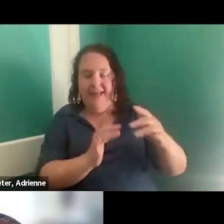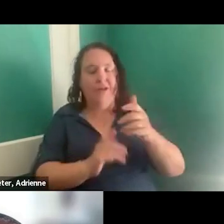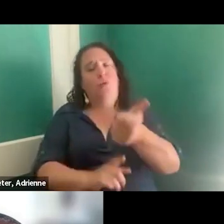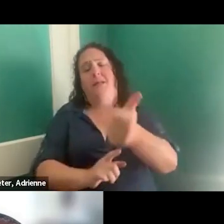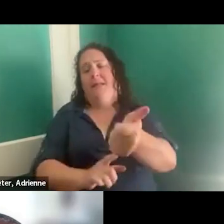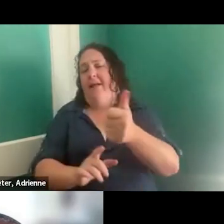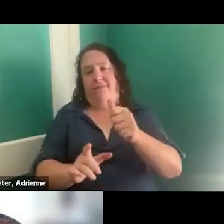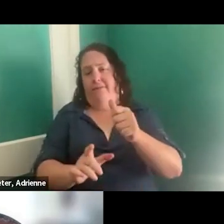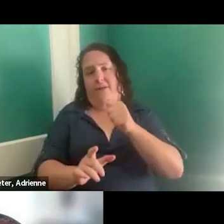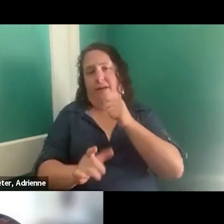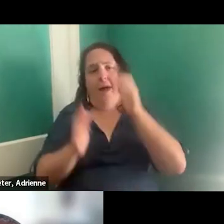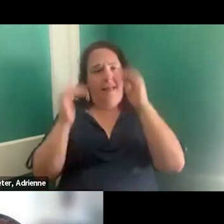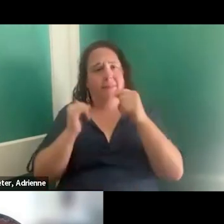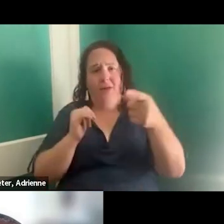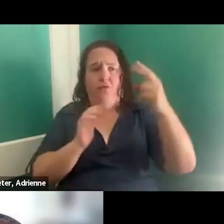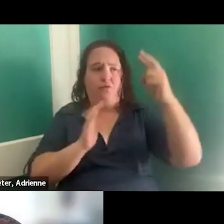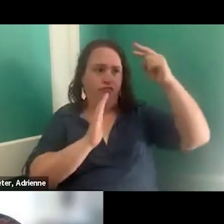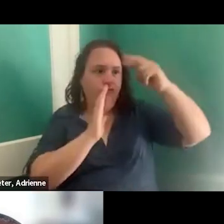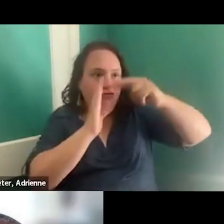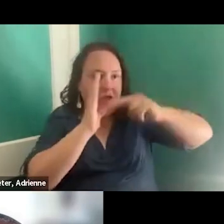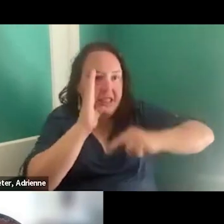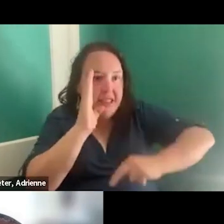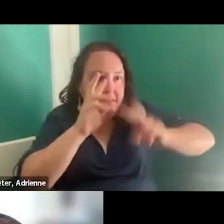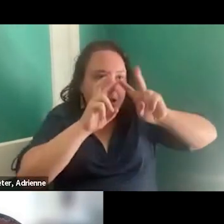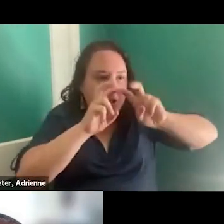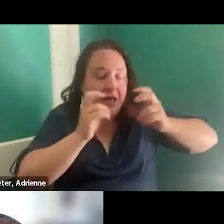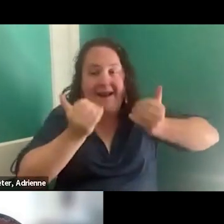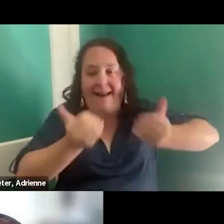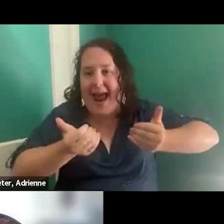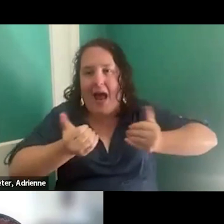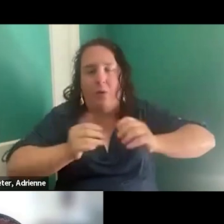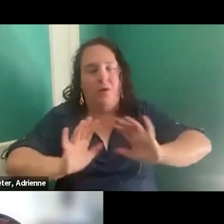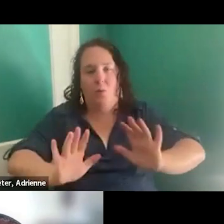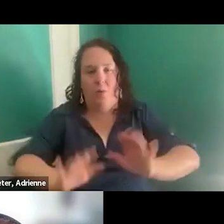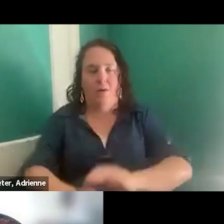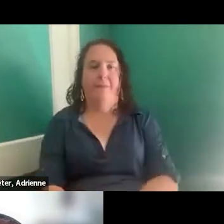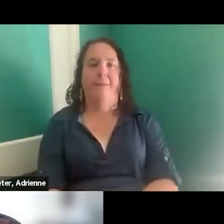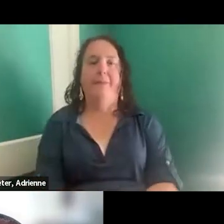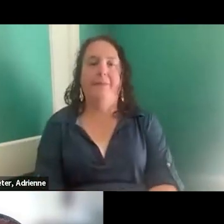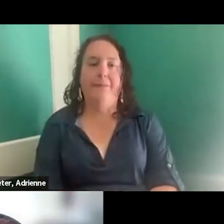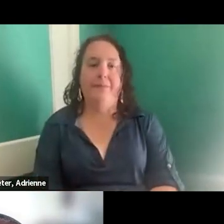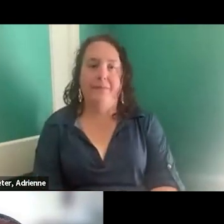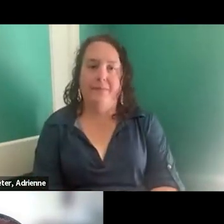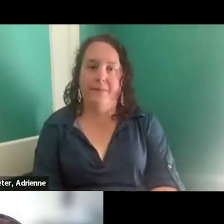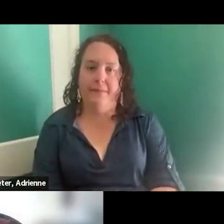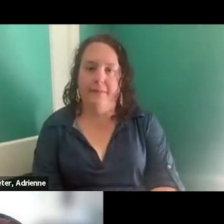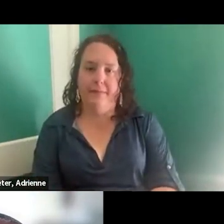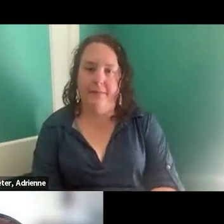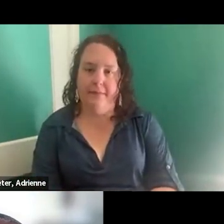Look at how disability, chronic illness,